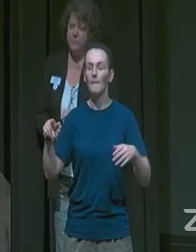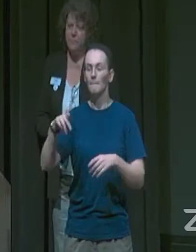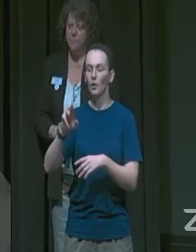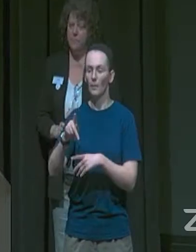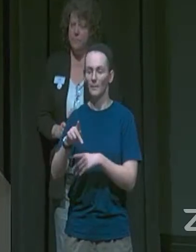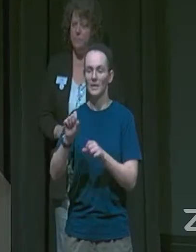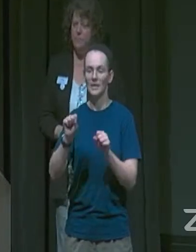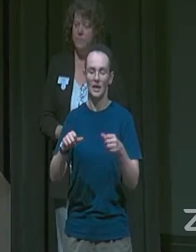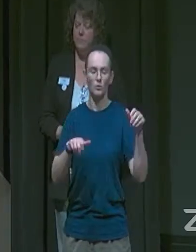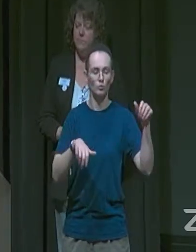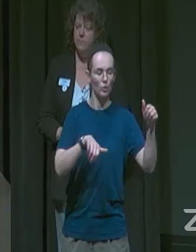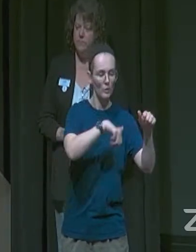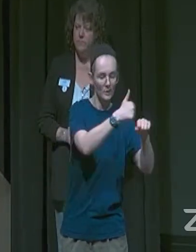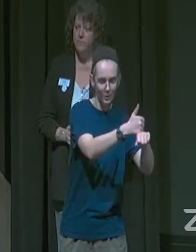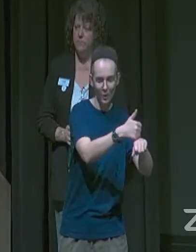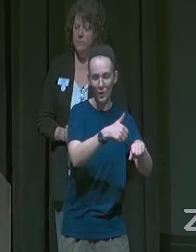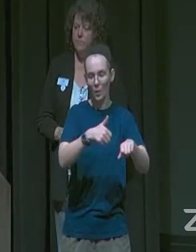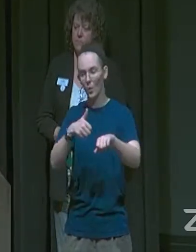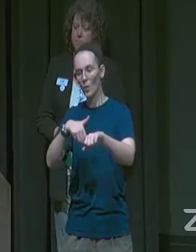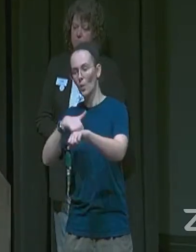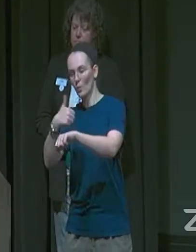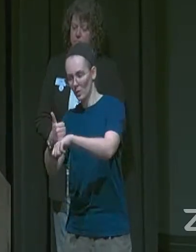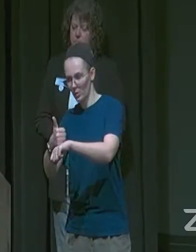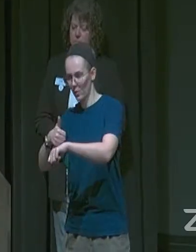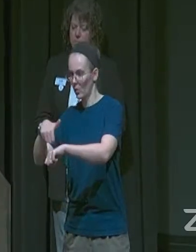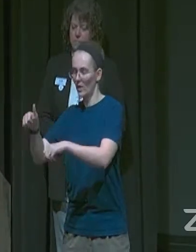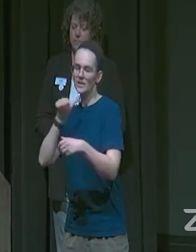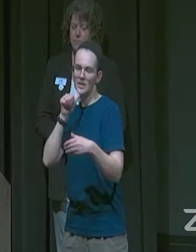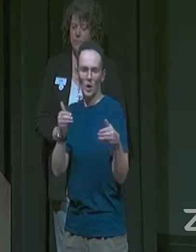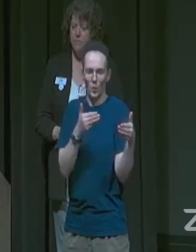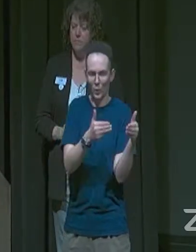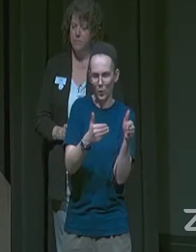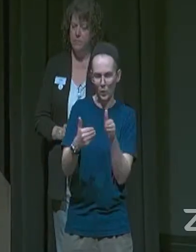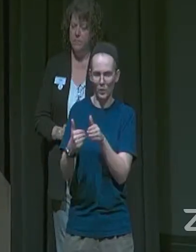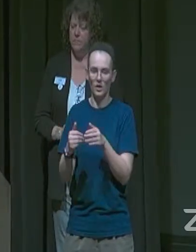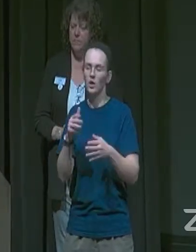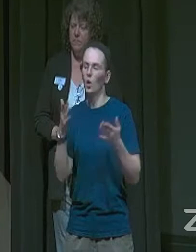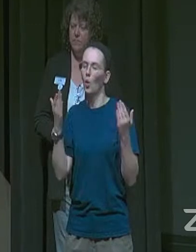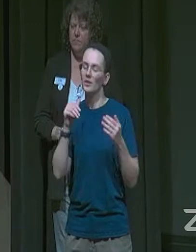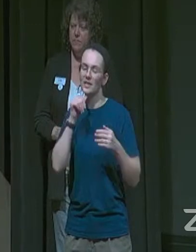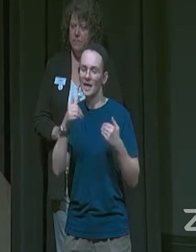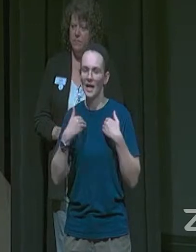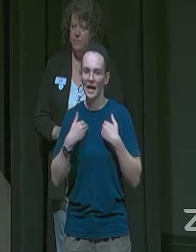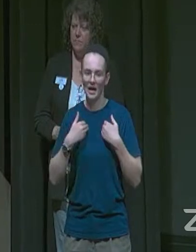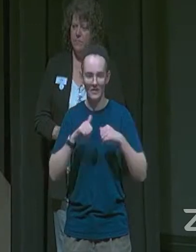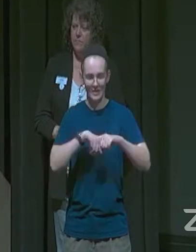spread out so that we can hopefully avoid where placing them where it could potentially be a